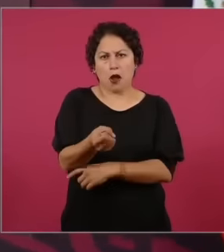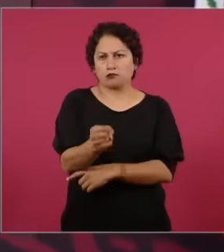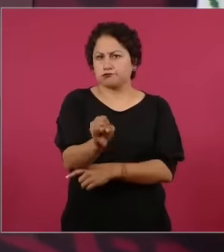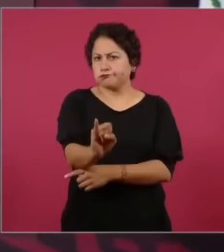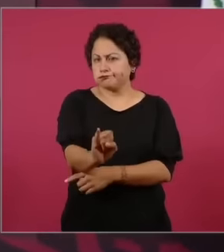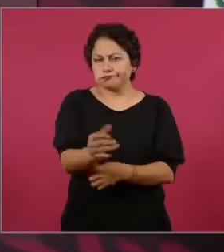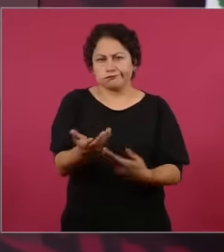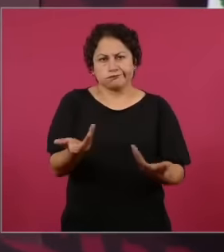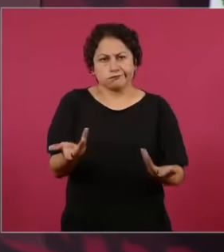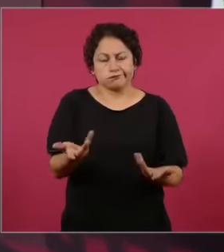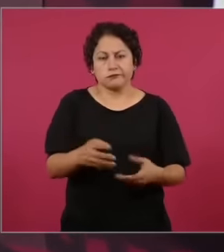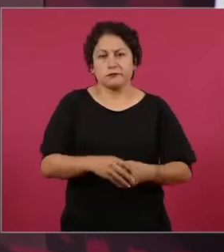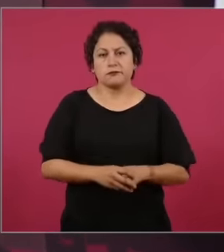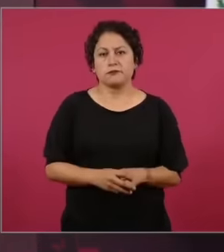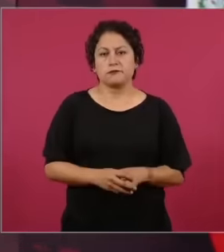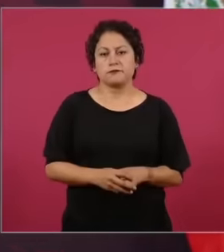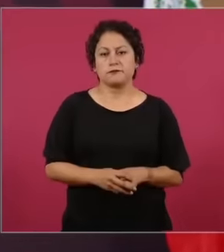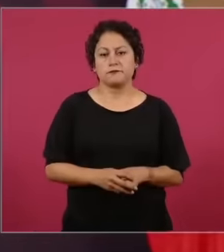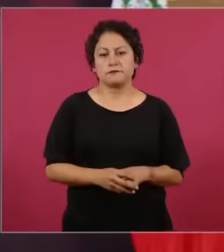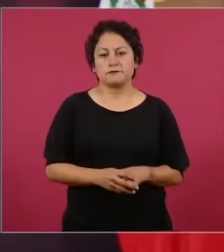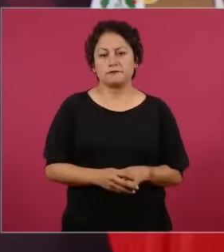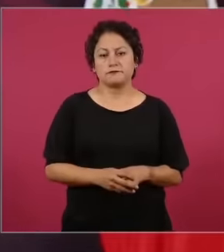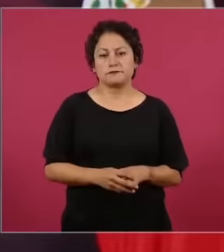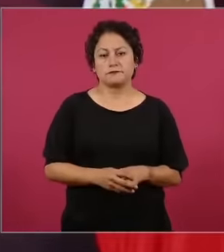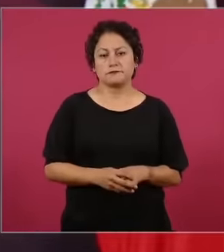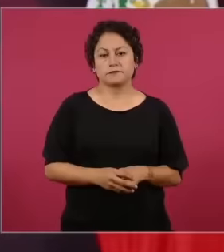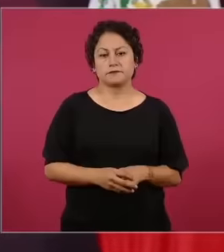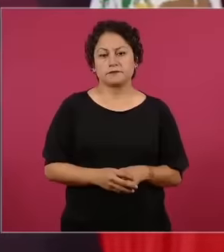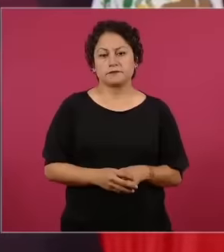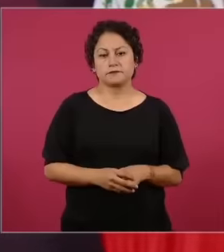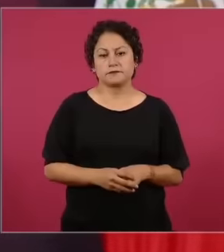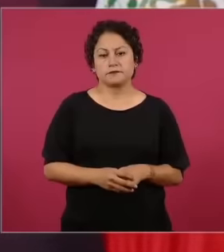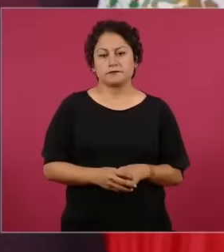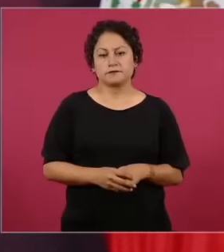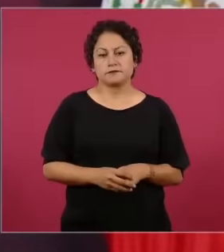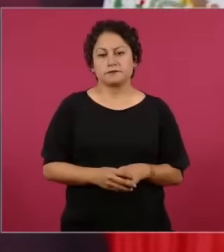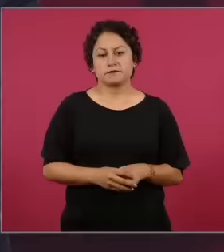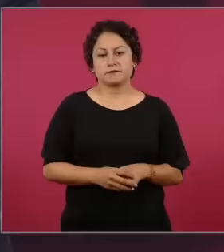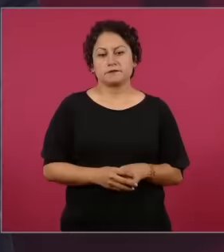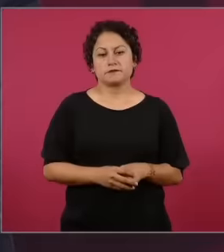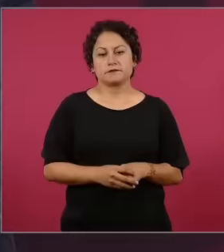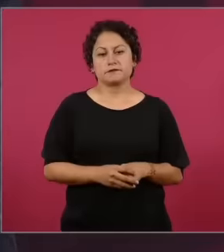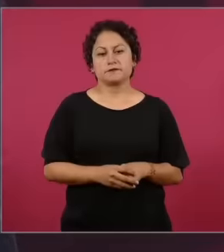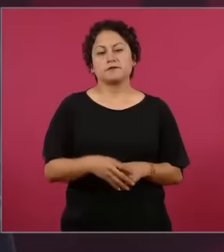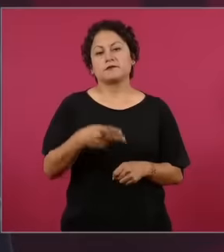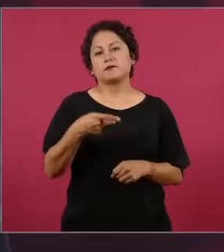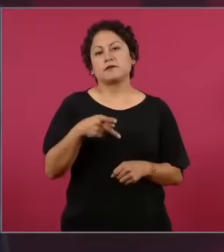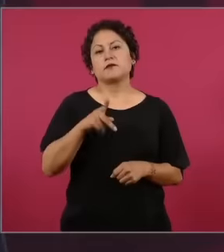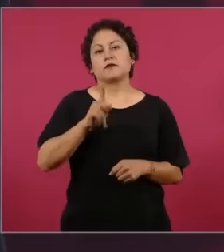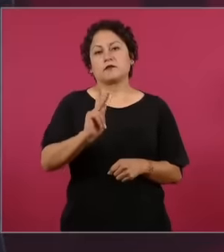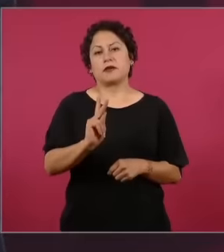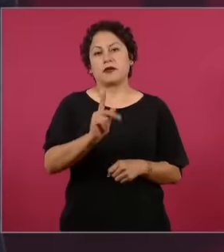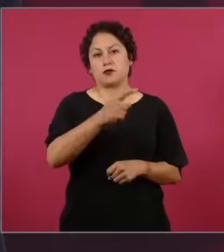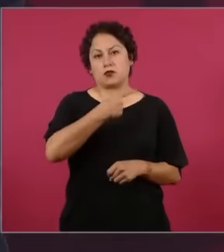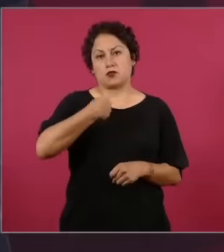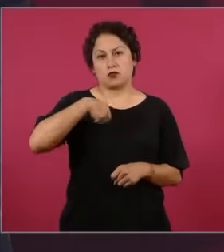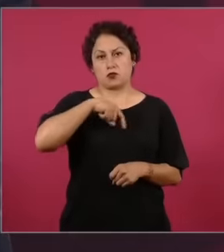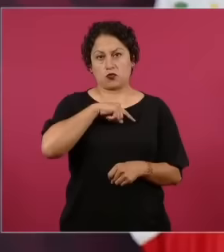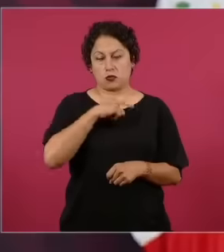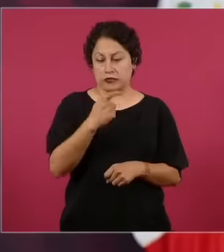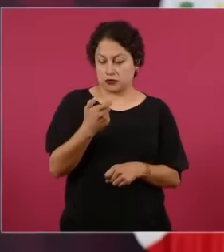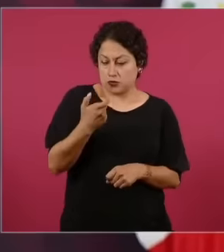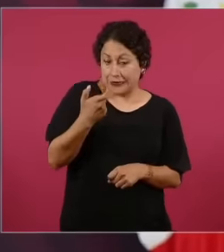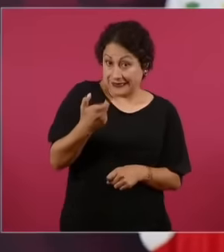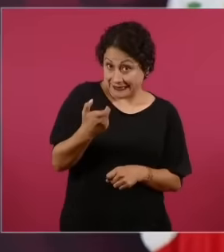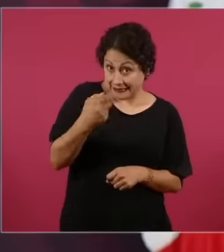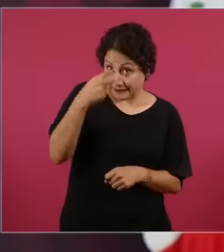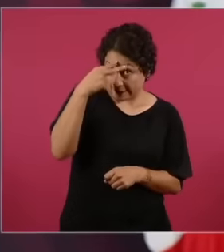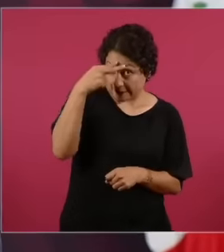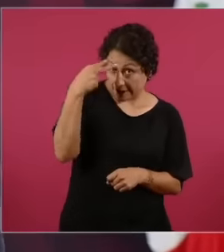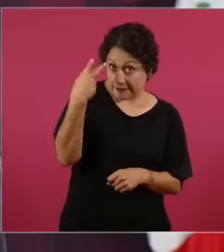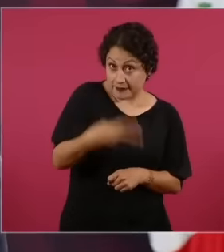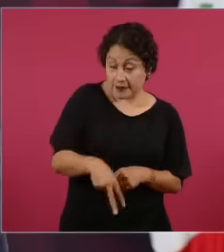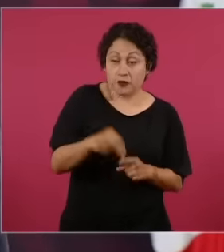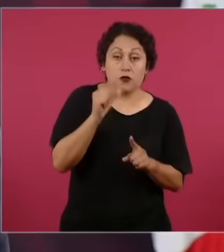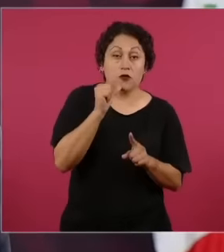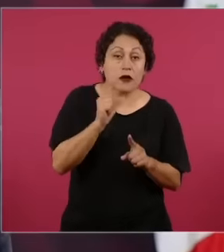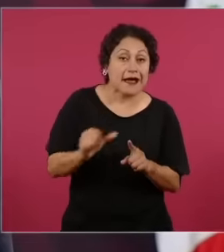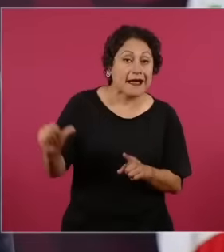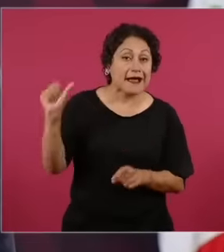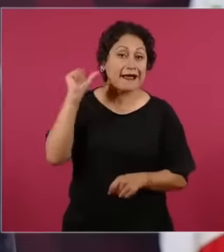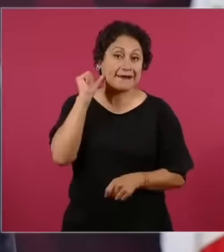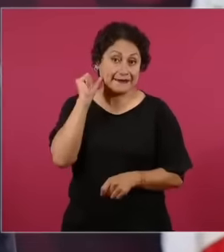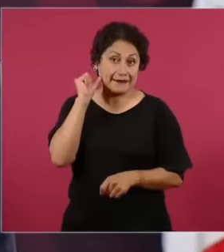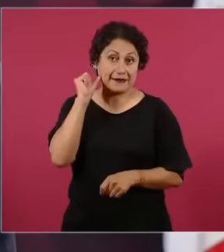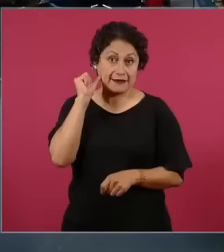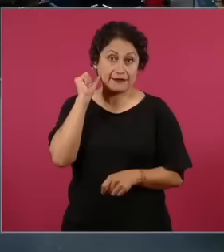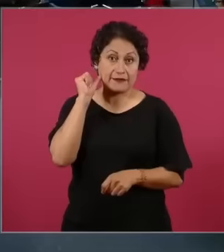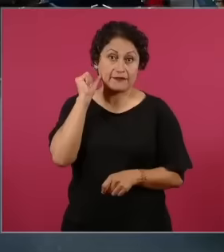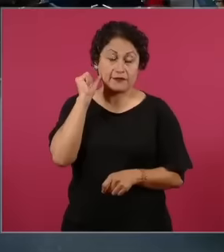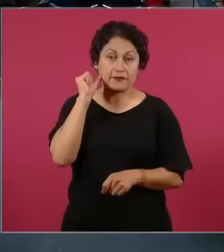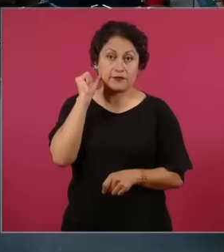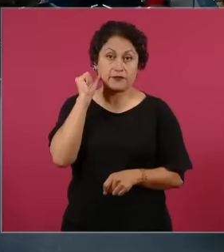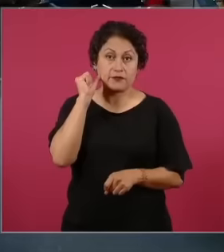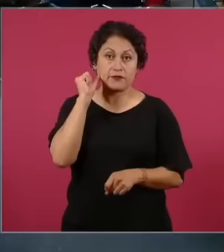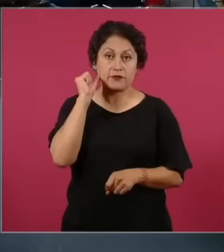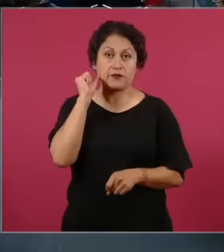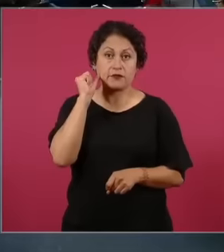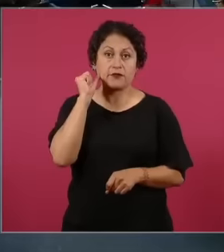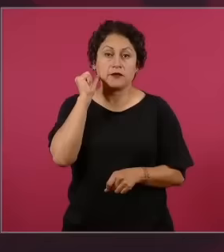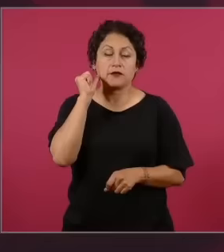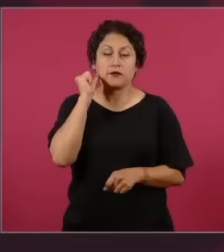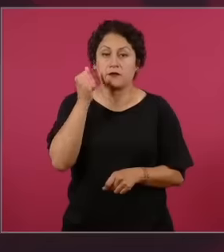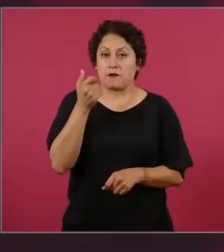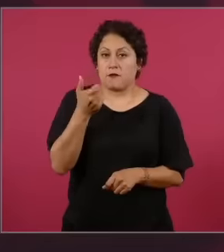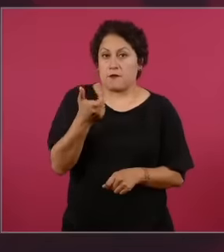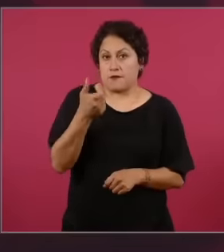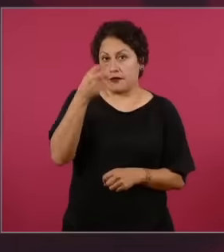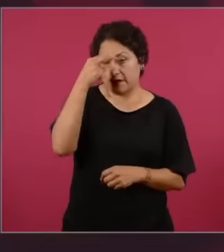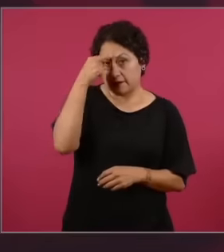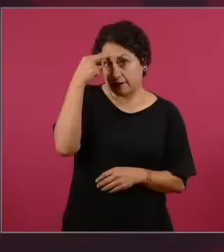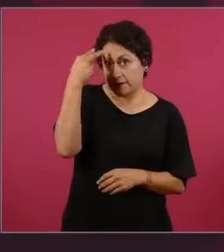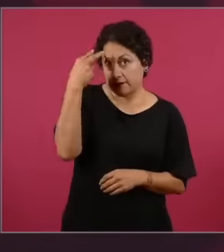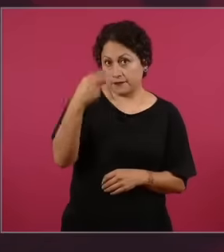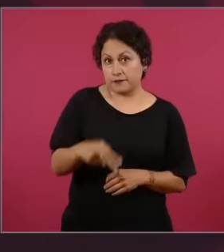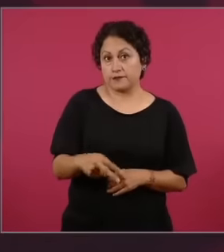eh, our currency until yesterday when it rose was the peso, the second